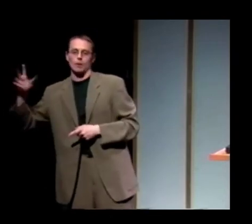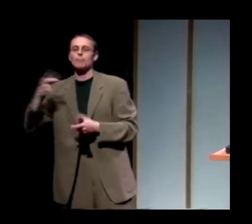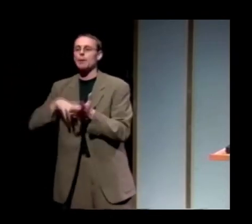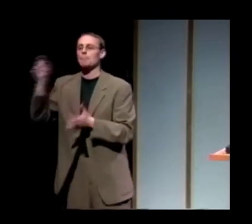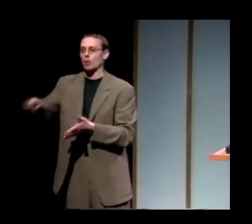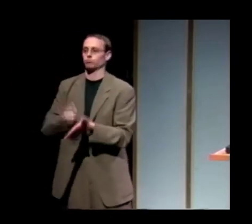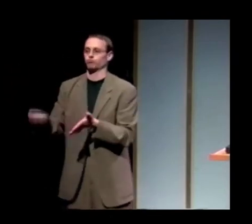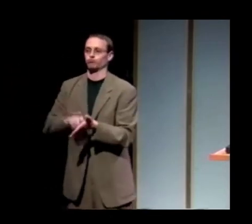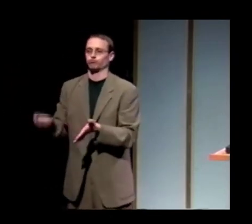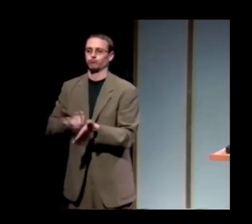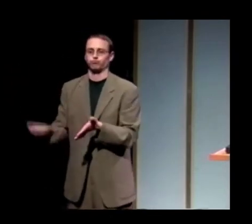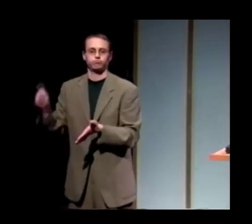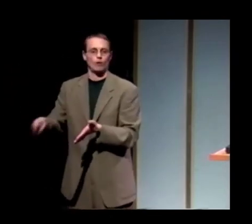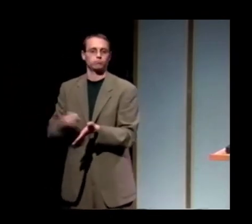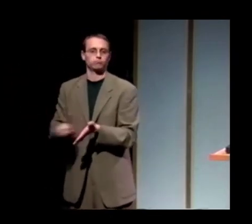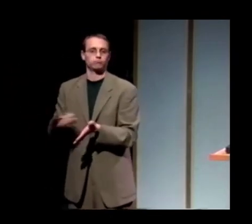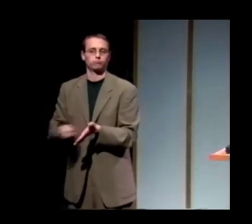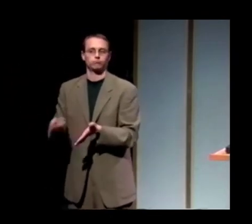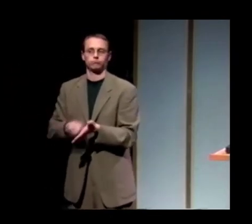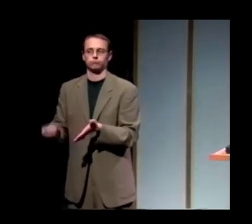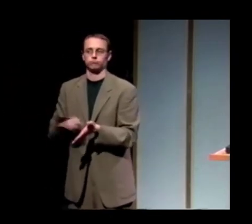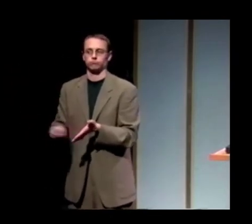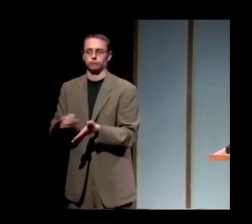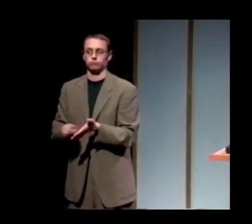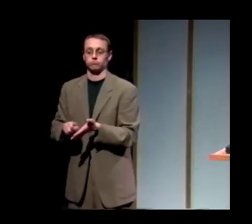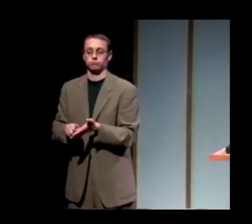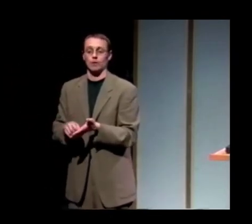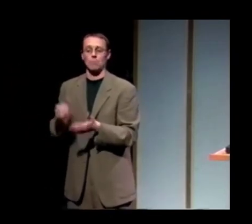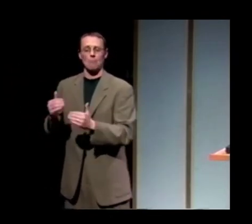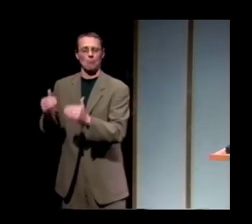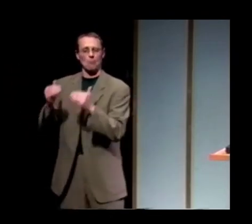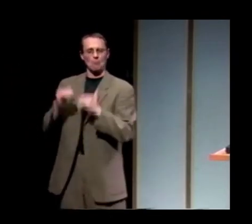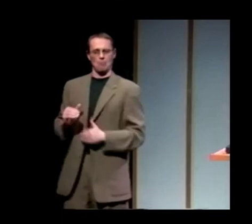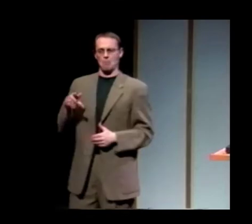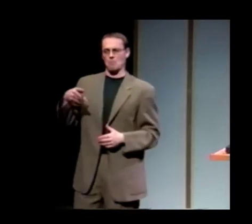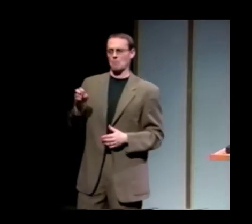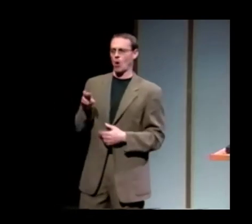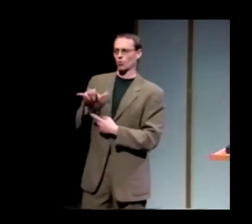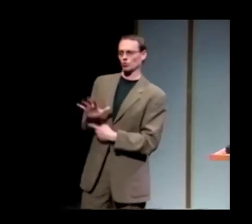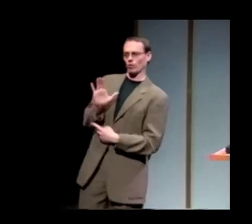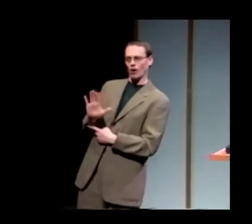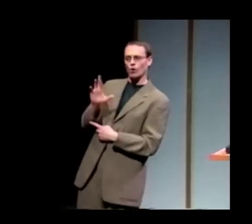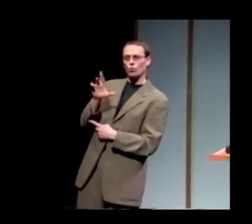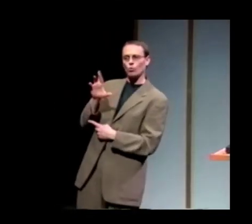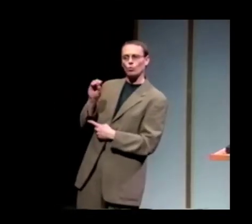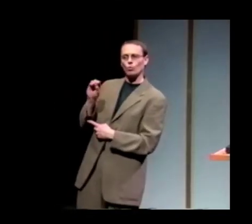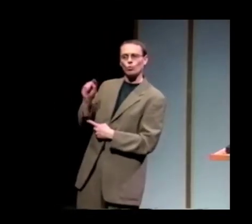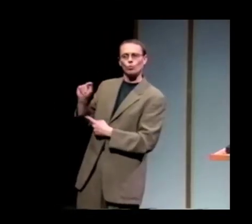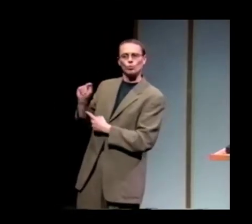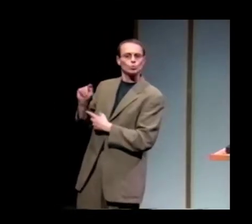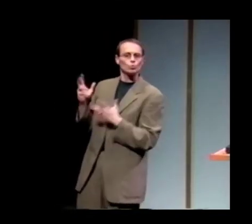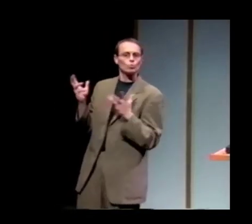IT MEANS "LITTERE." IT MEANS TO WRITE. L-I-T-T-E-R-E. IT MEANS WRITING,